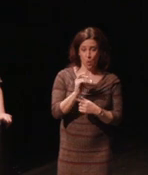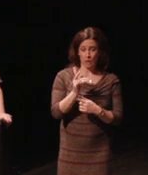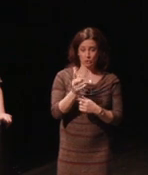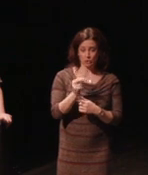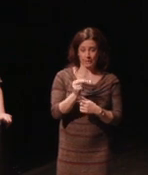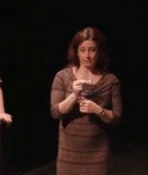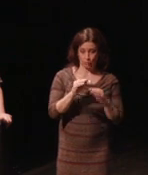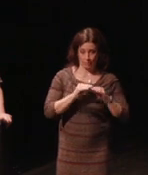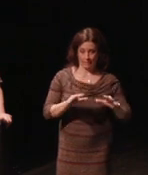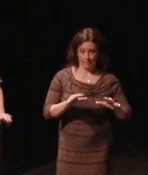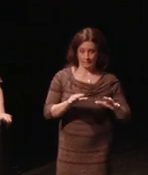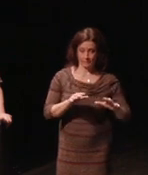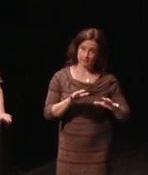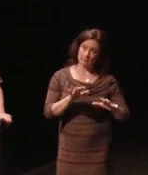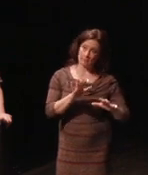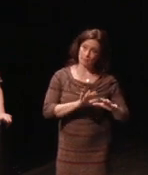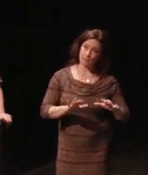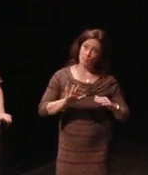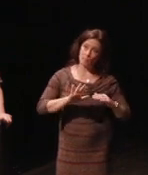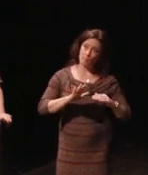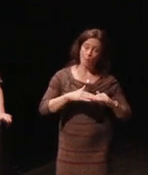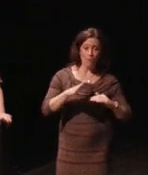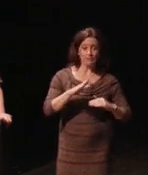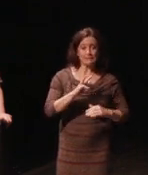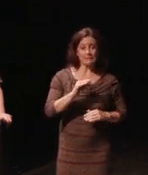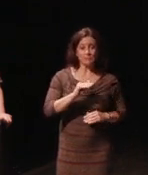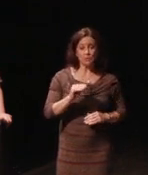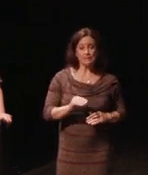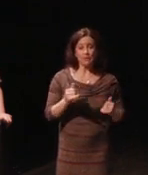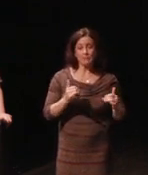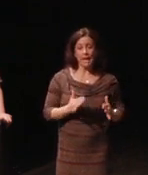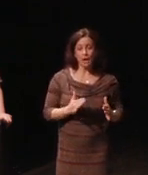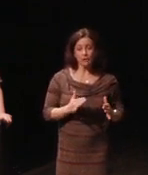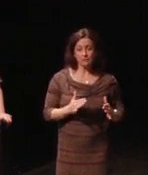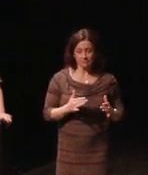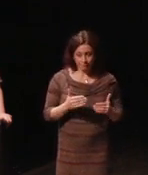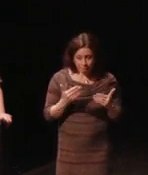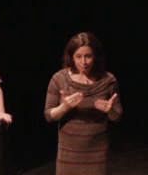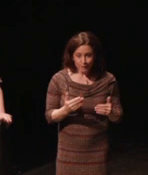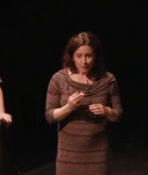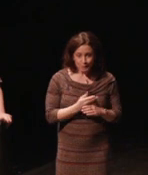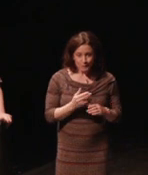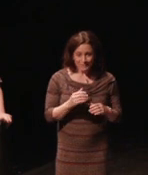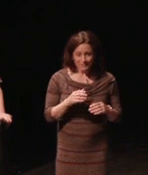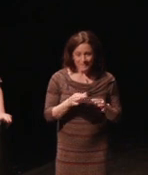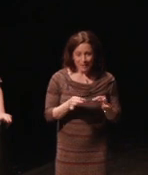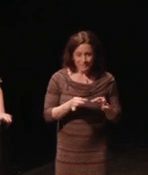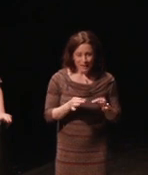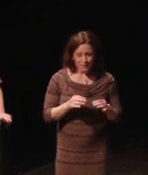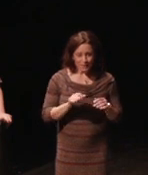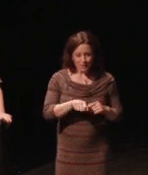on over 60 percent of their previous subtitles turned on. That's literally millions of